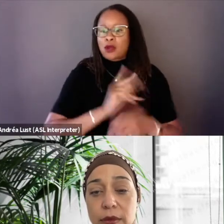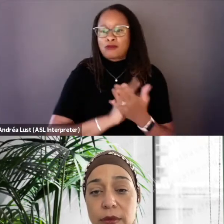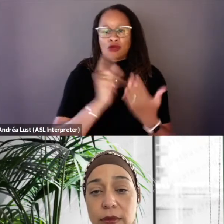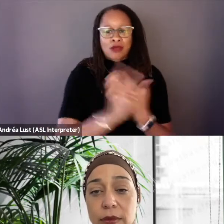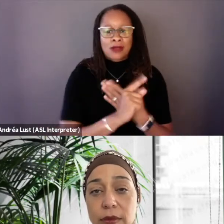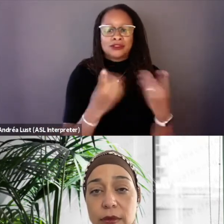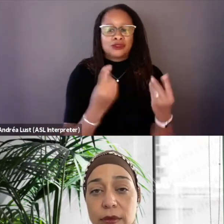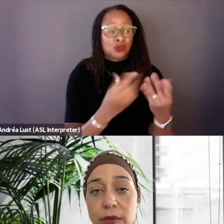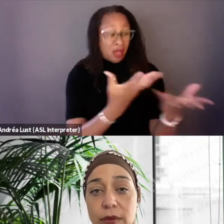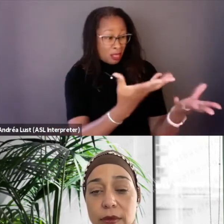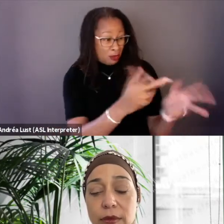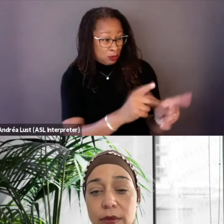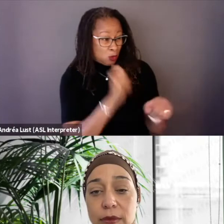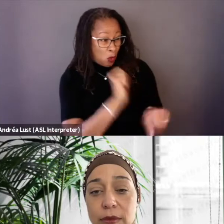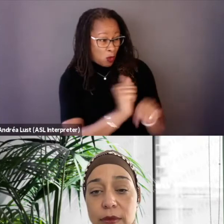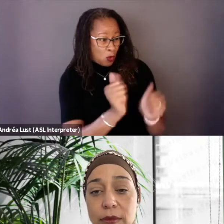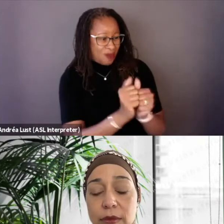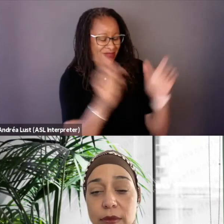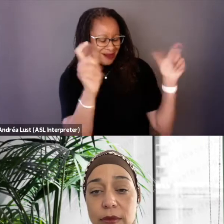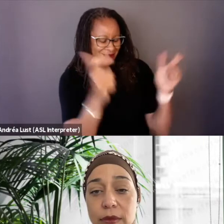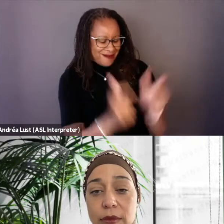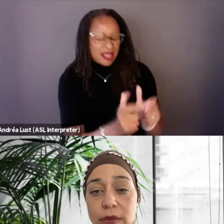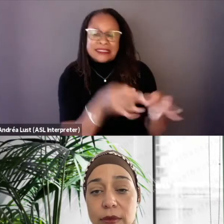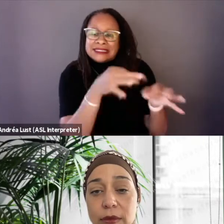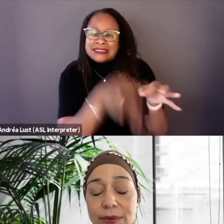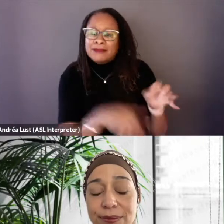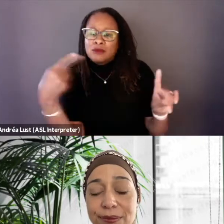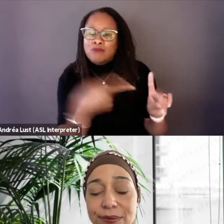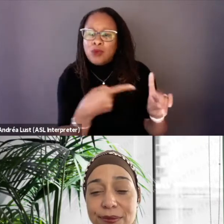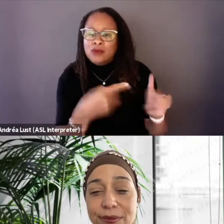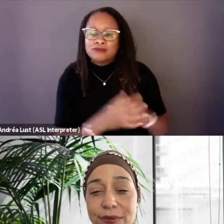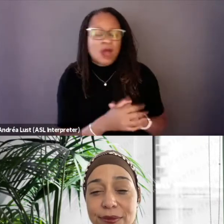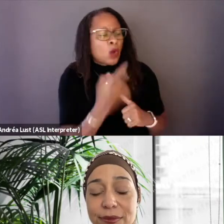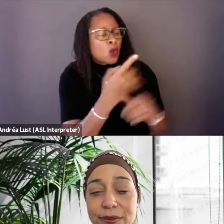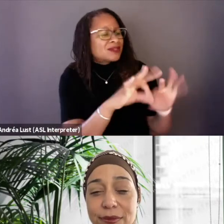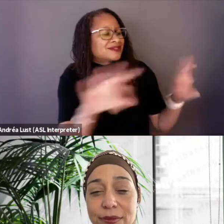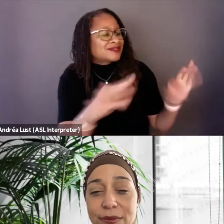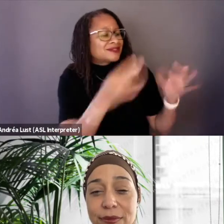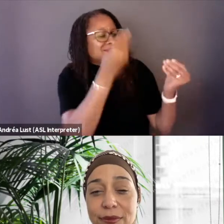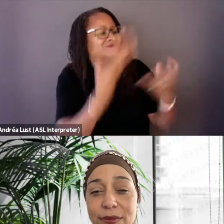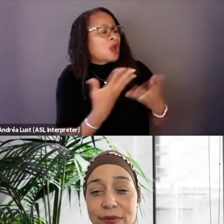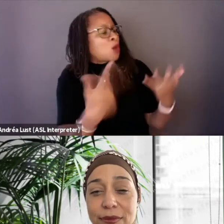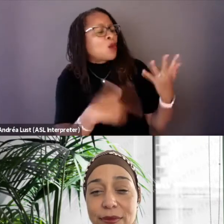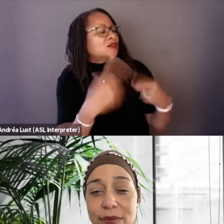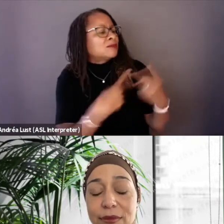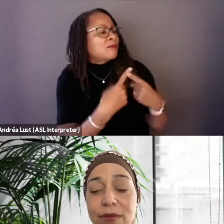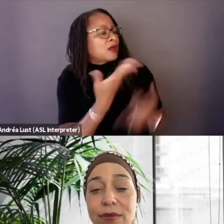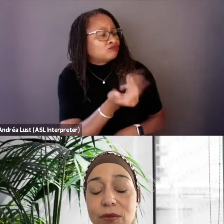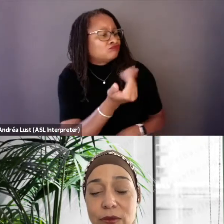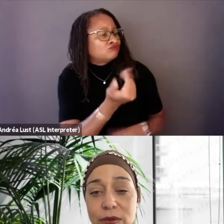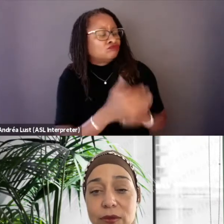to its simplest essence, give me the one sentence and tell me what it's about, you know. Like when I did The Bernie Mac Show, I talked about this,